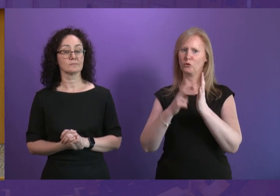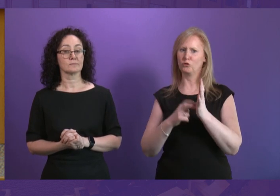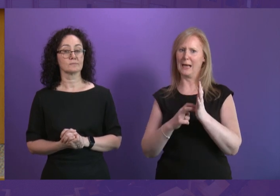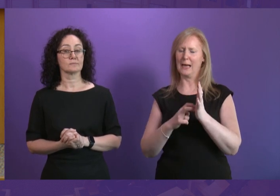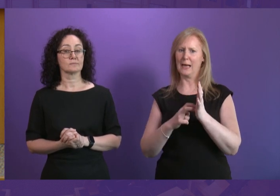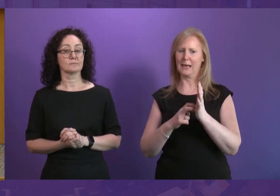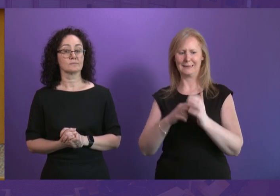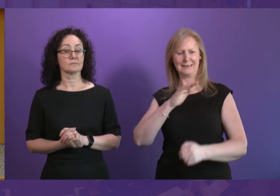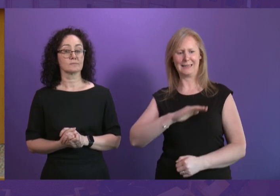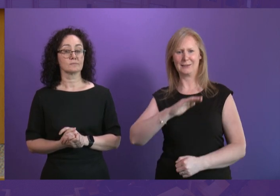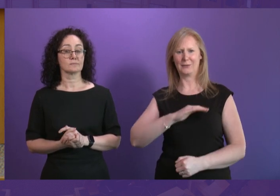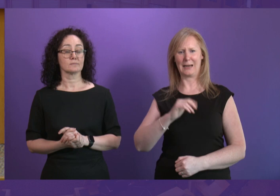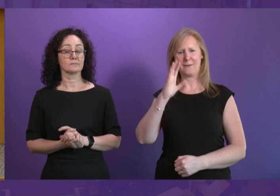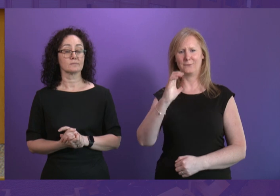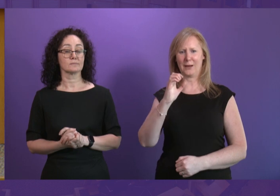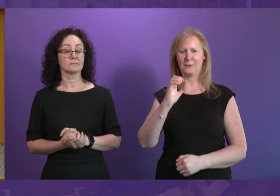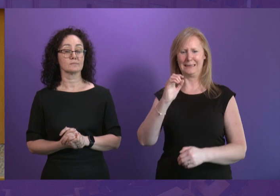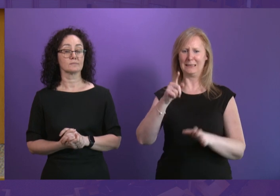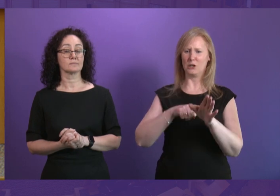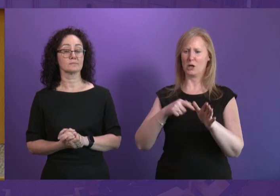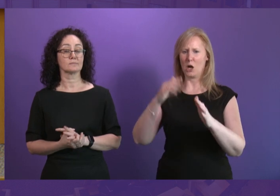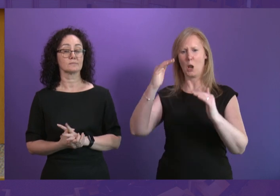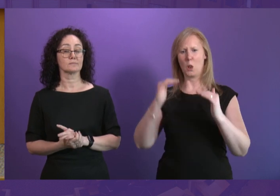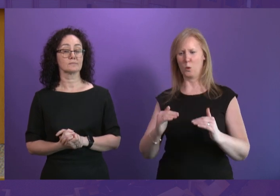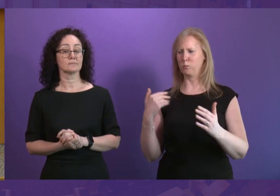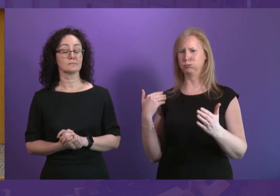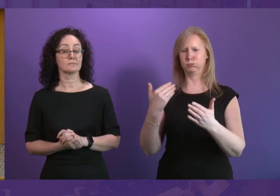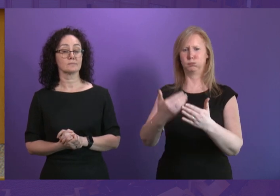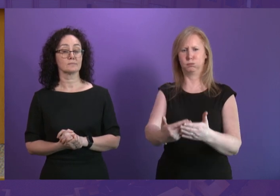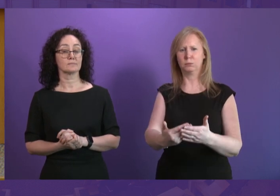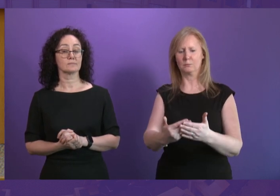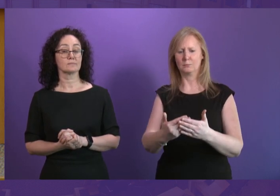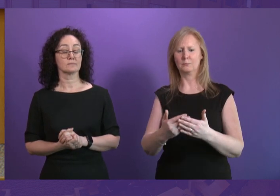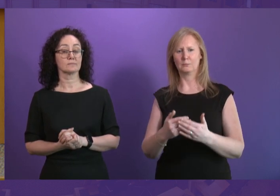are at a 15-year low and that passengers have had repeated apologies from the Government,